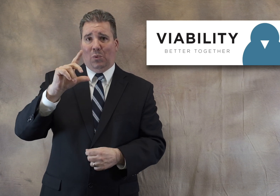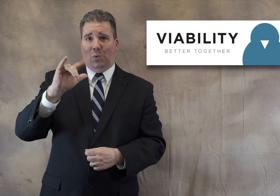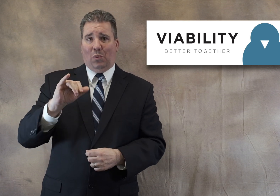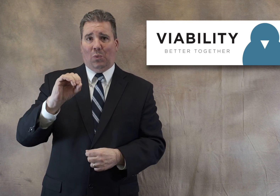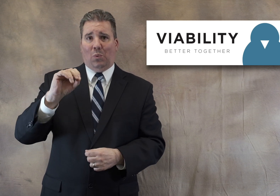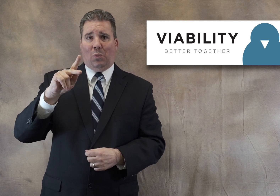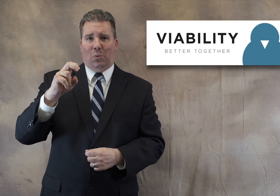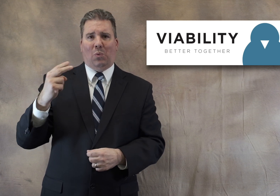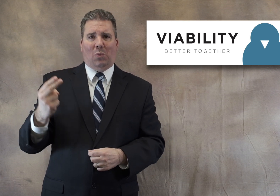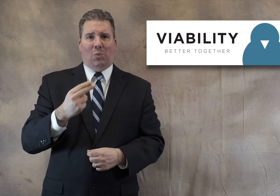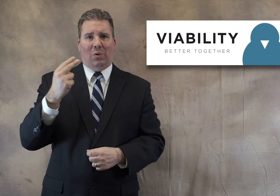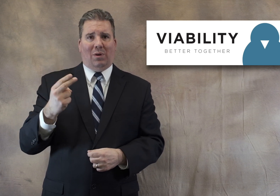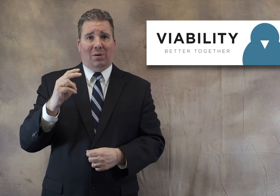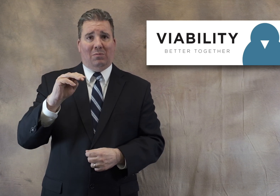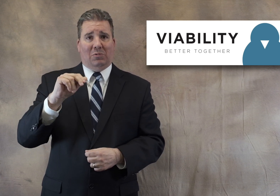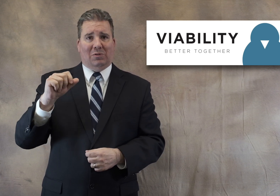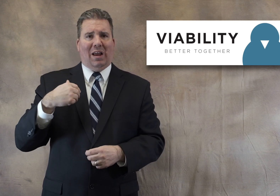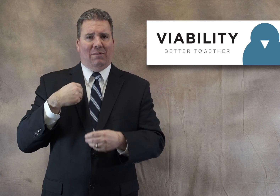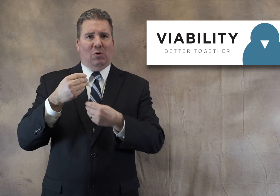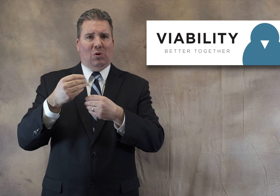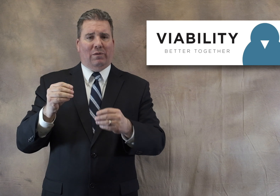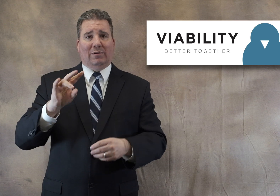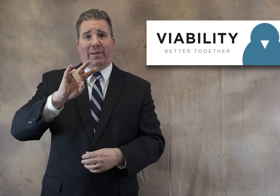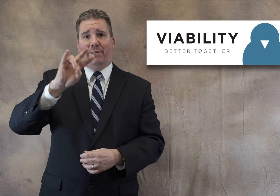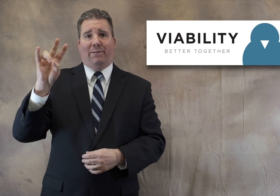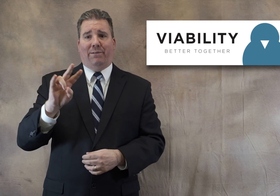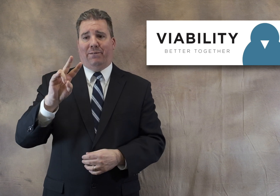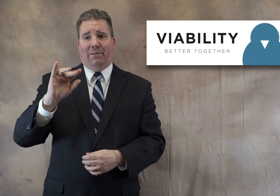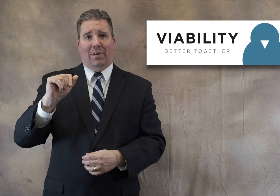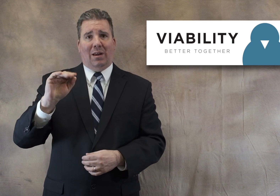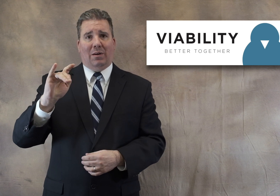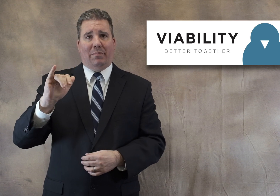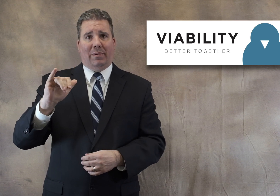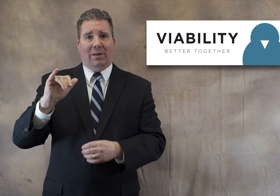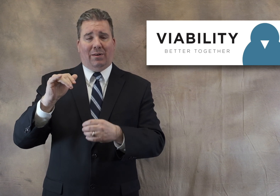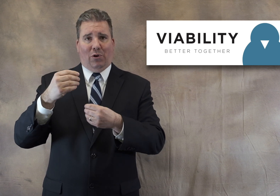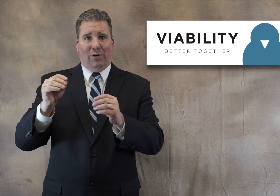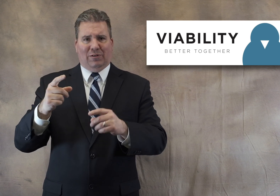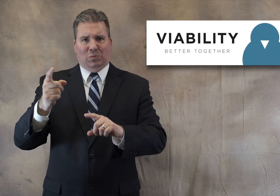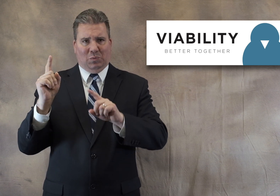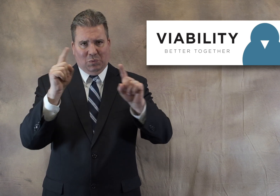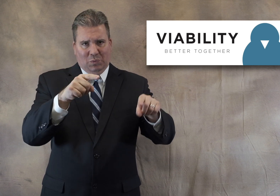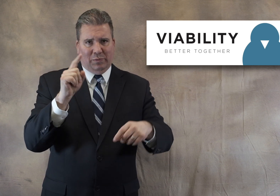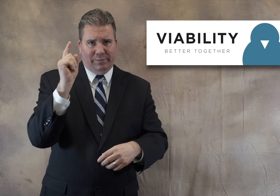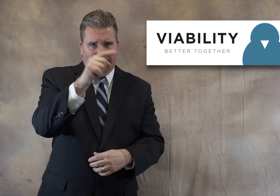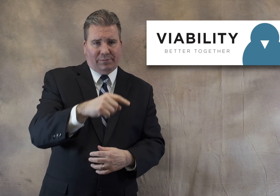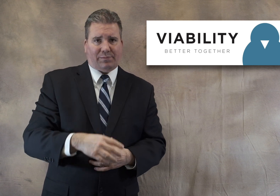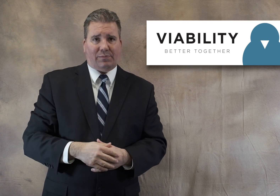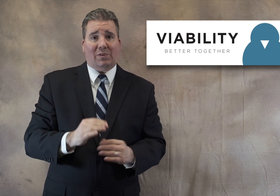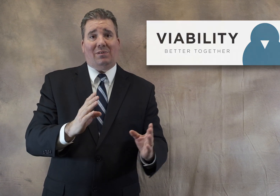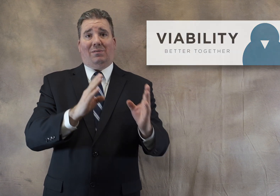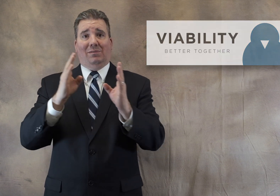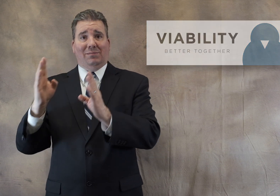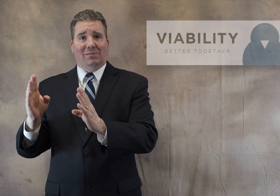In the Holyoke area, Viability, Inc. has an additional office.